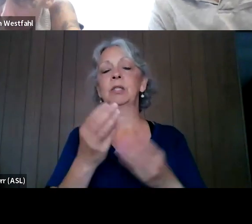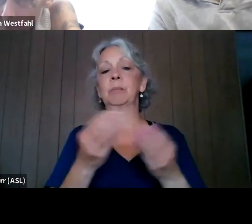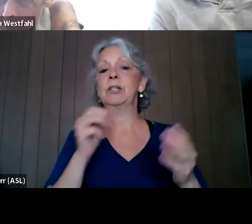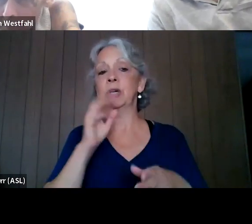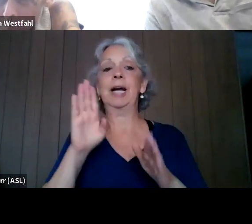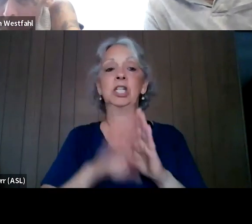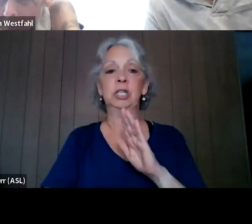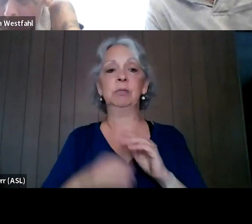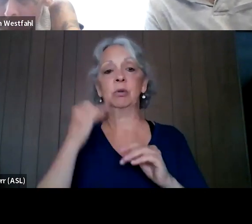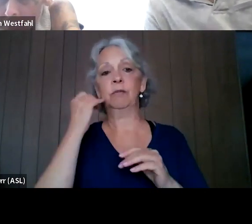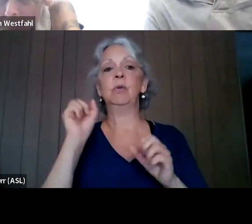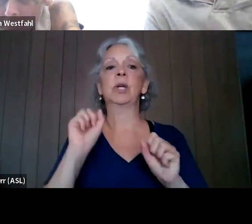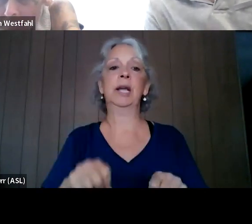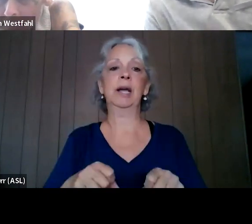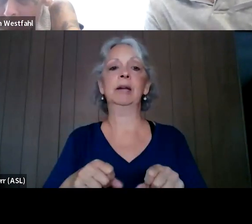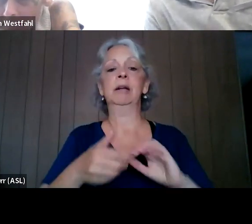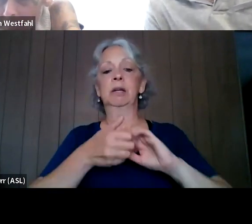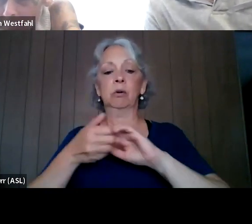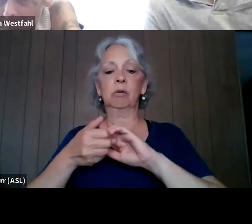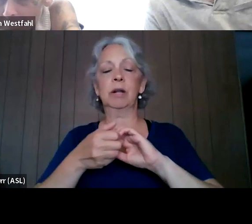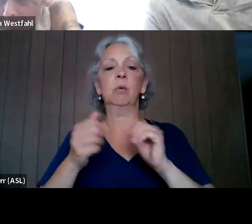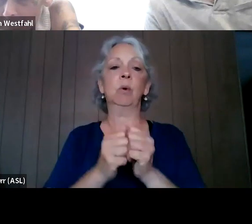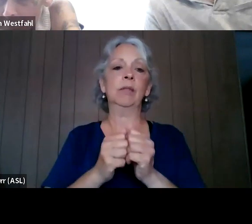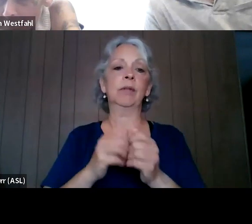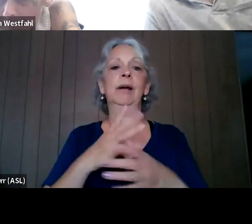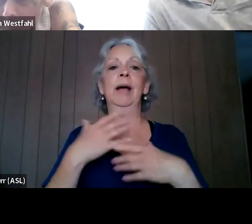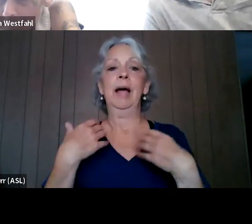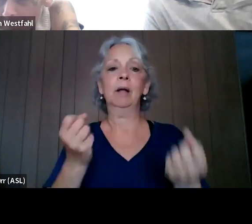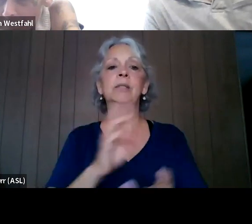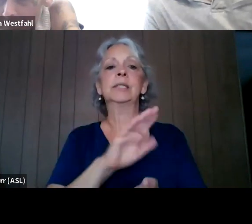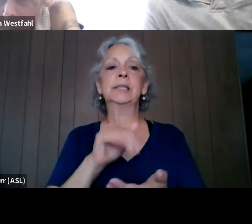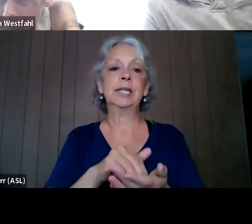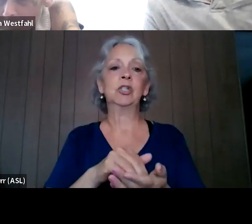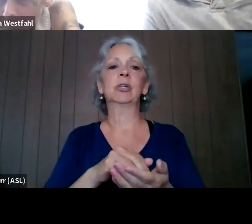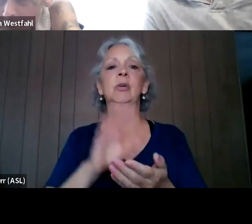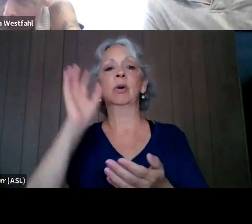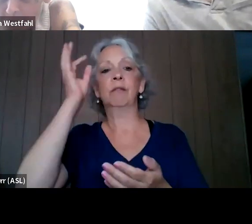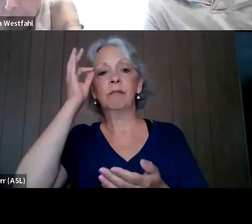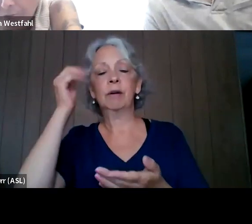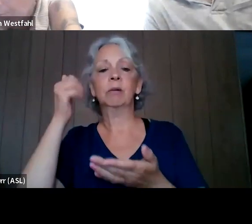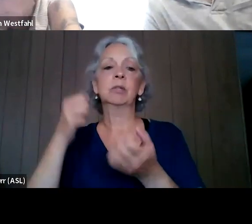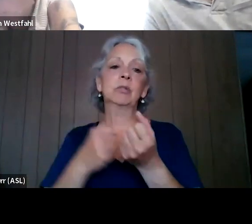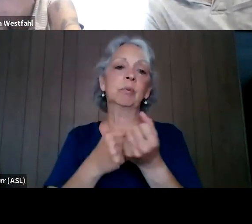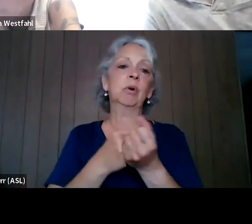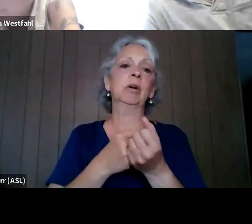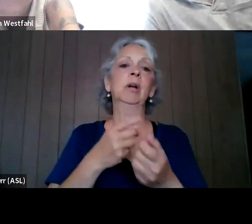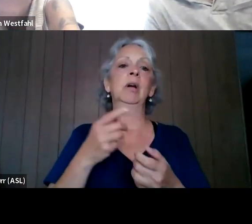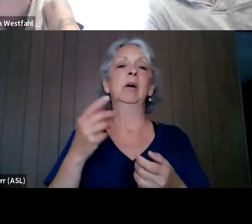with any type of federally-qualified health center, any type of provider organization that's actually able to bill your patient's insurances